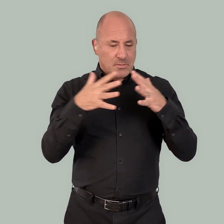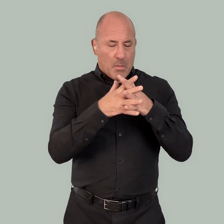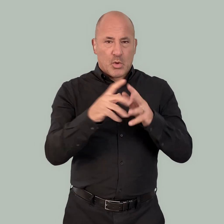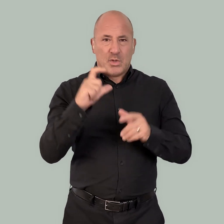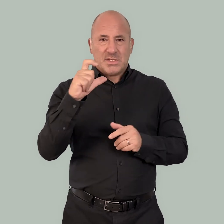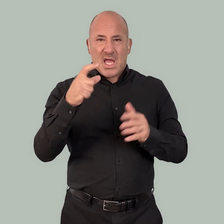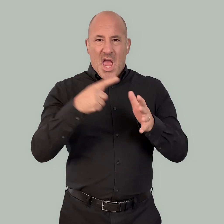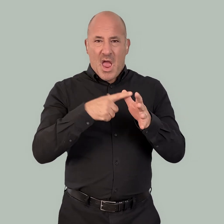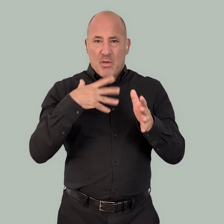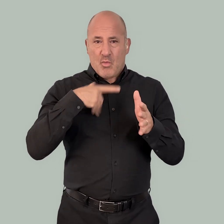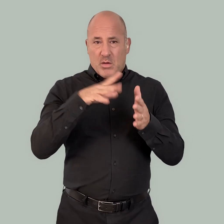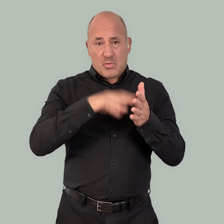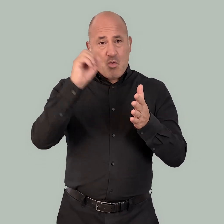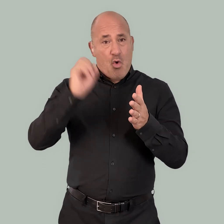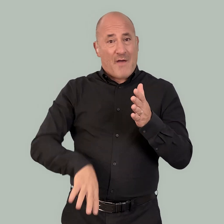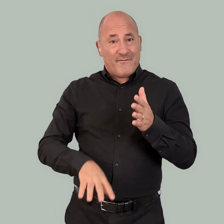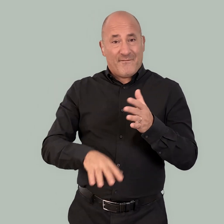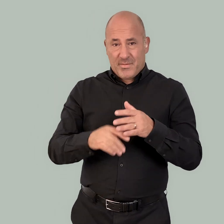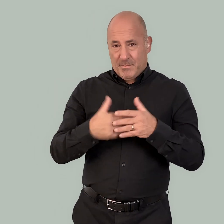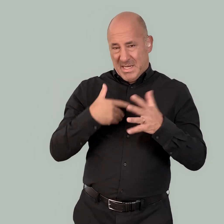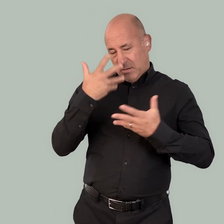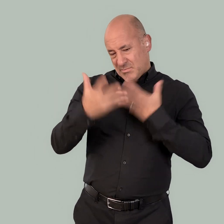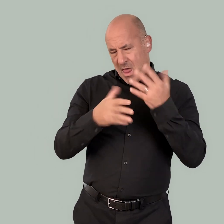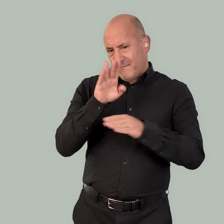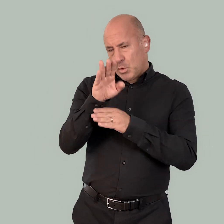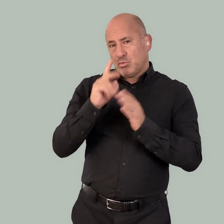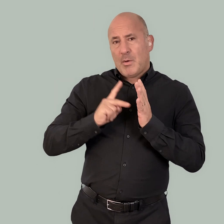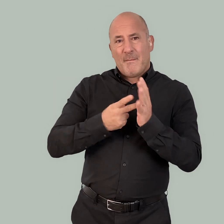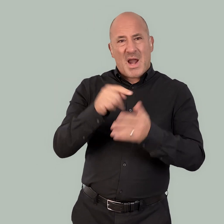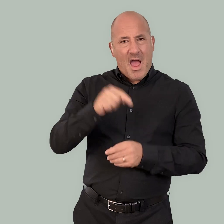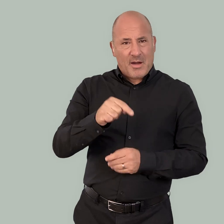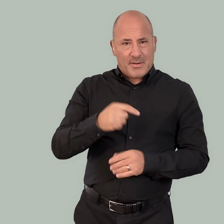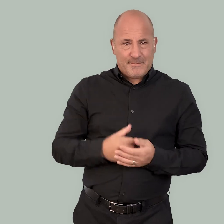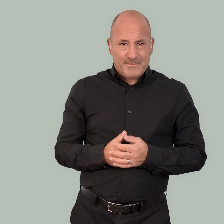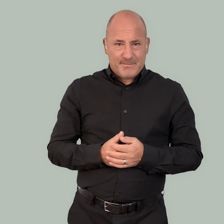to remove the Work Capability Assessment (WCA).